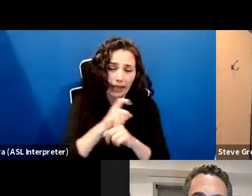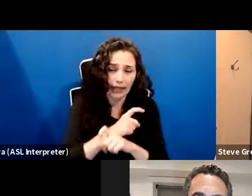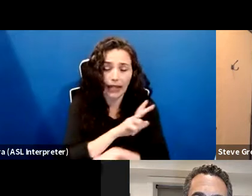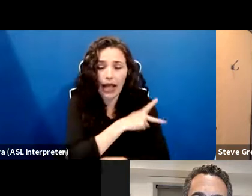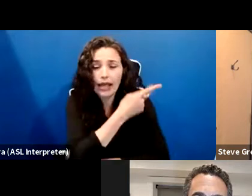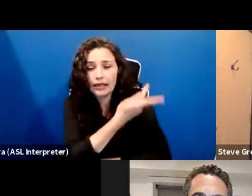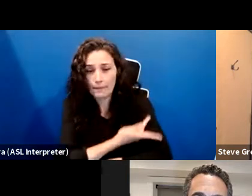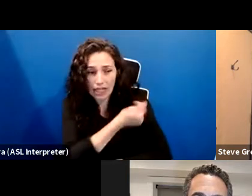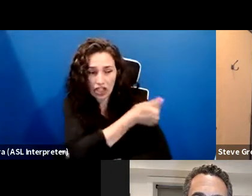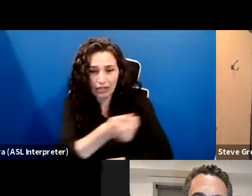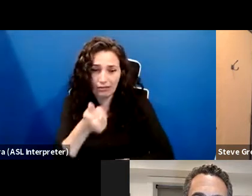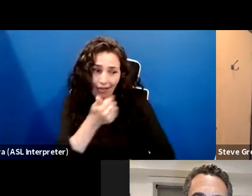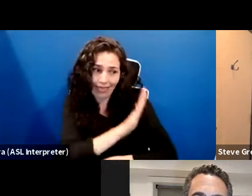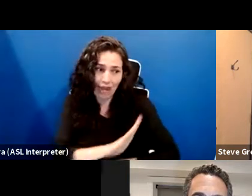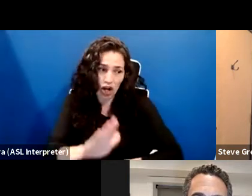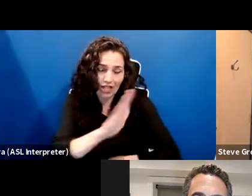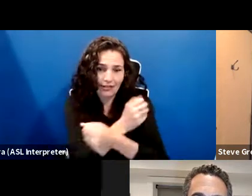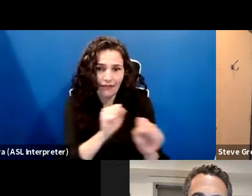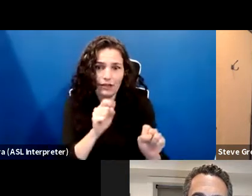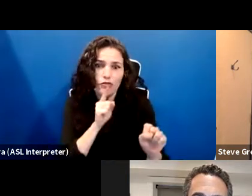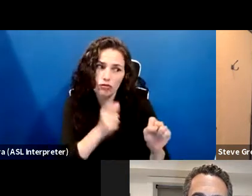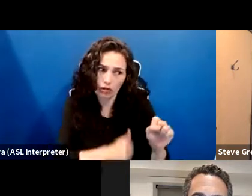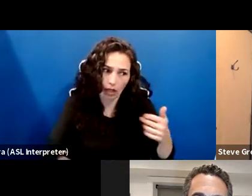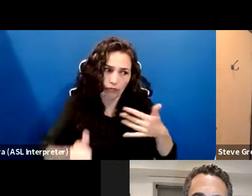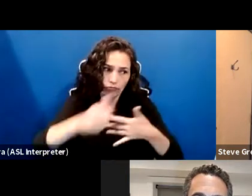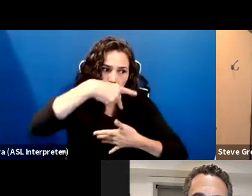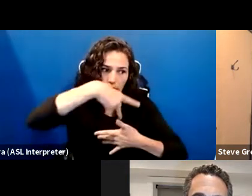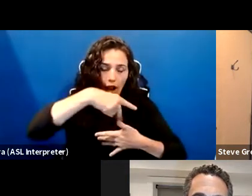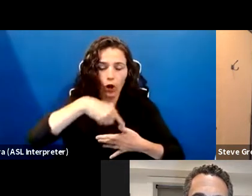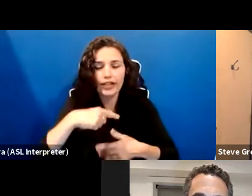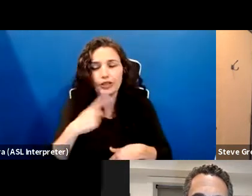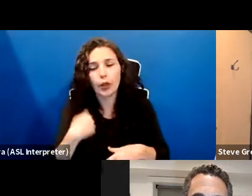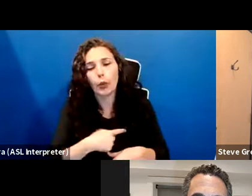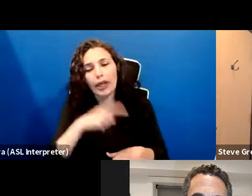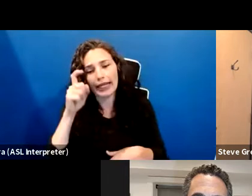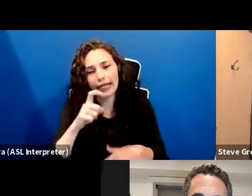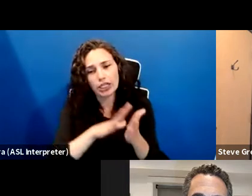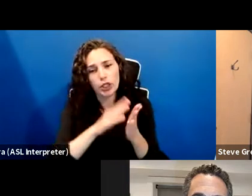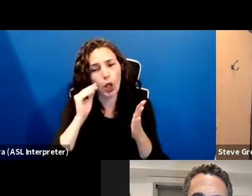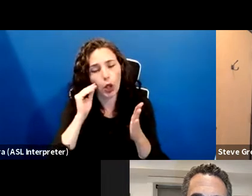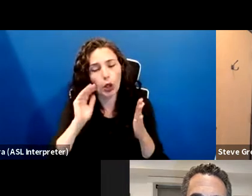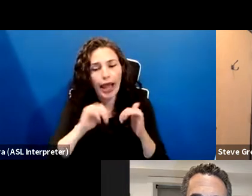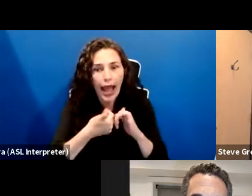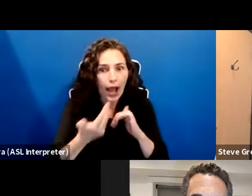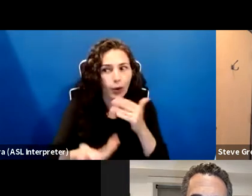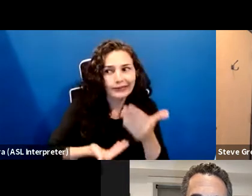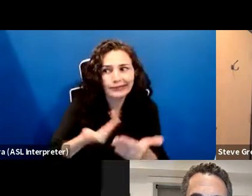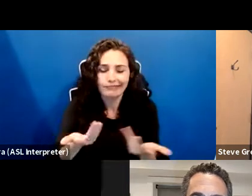and patient's safety is very, very high. And so we had to learn how it all works.